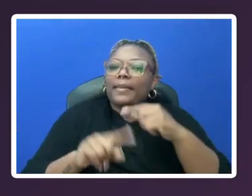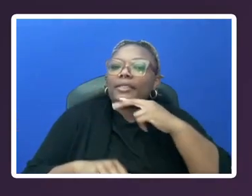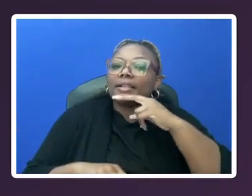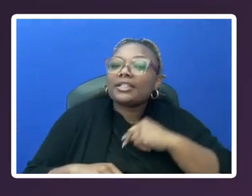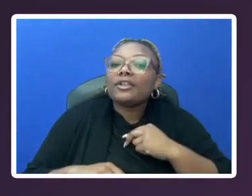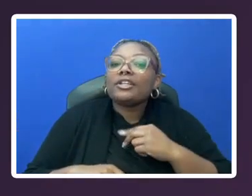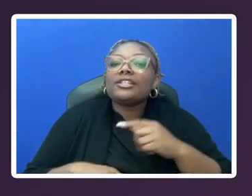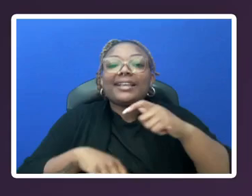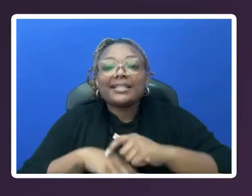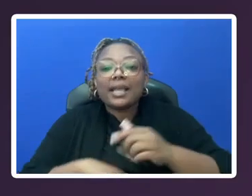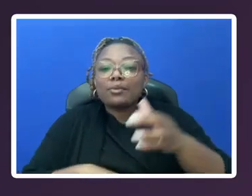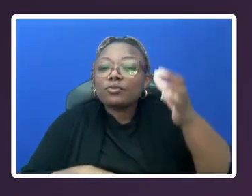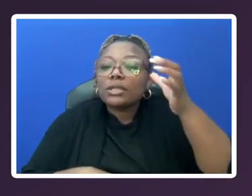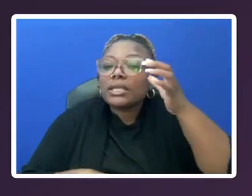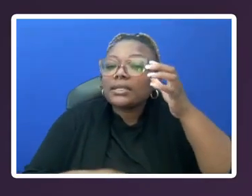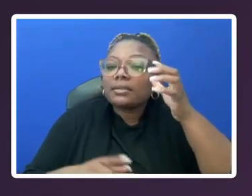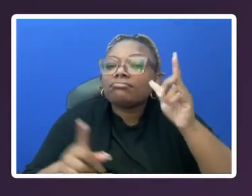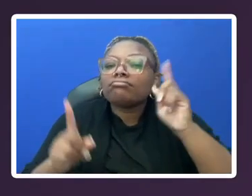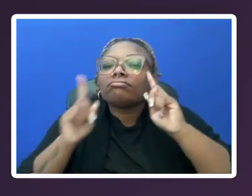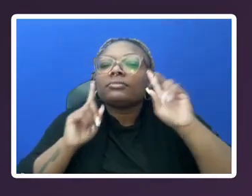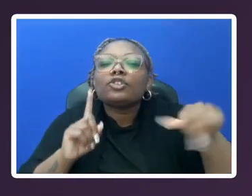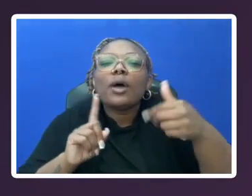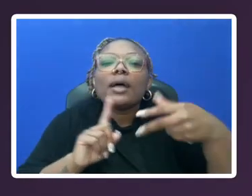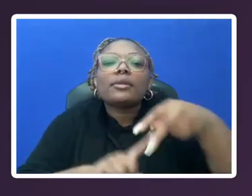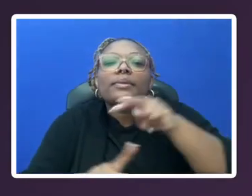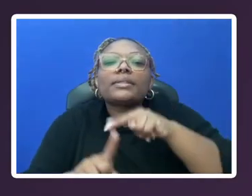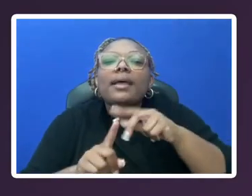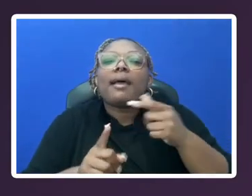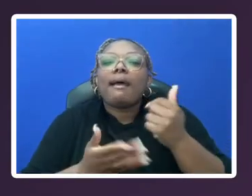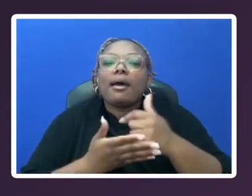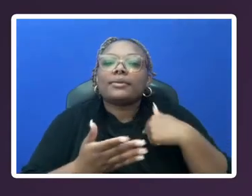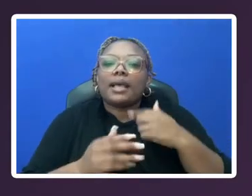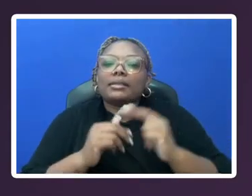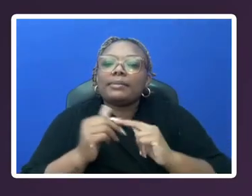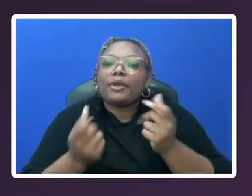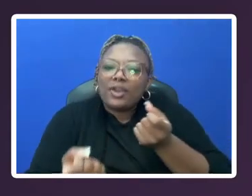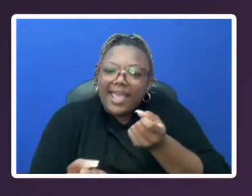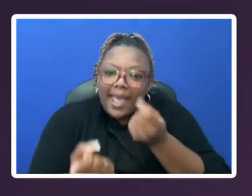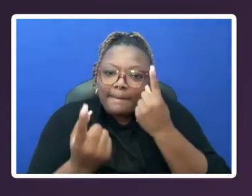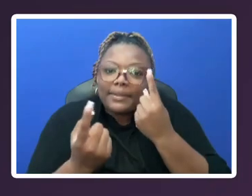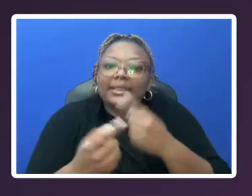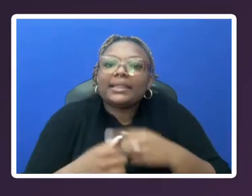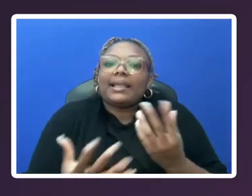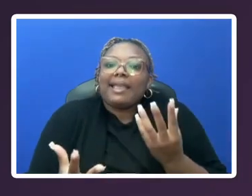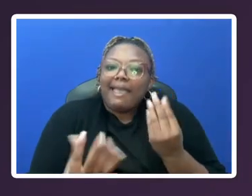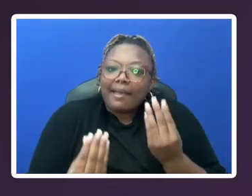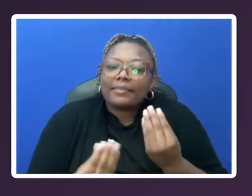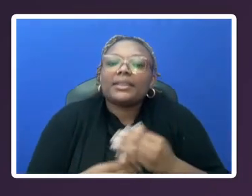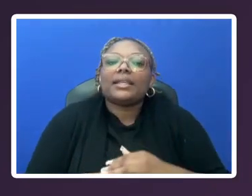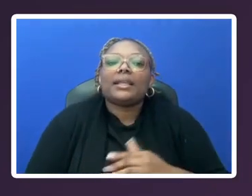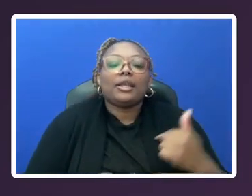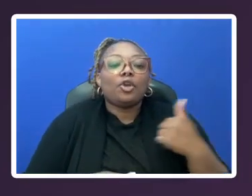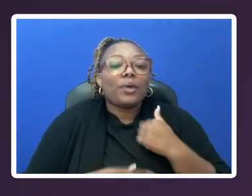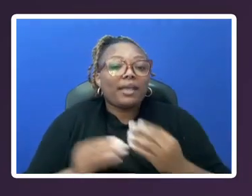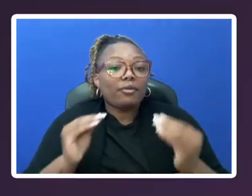helps us build empathy and understanding. And I think we have additional resources around -- I